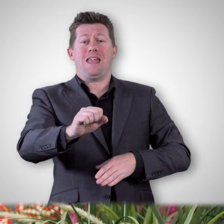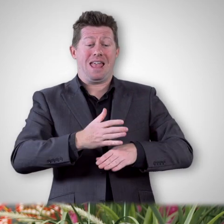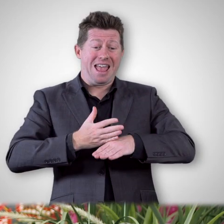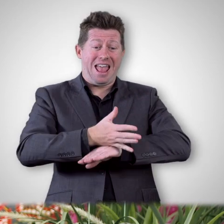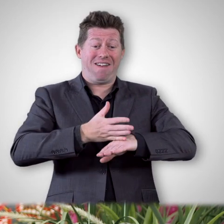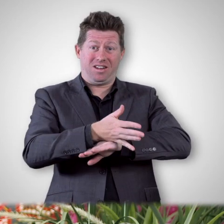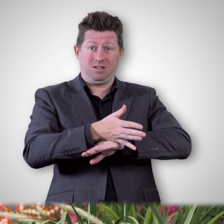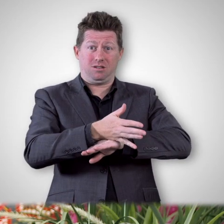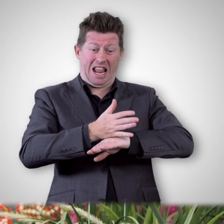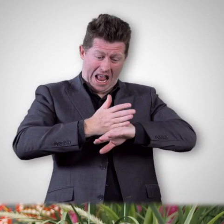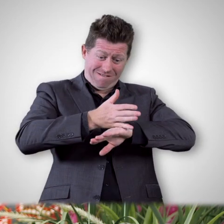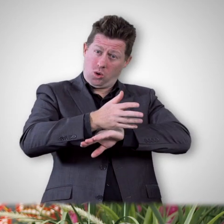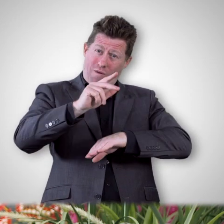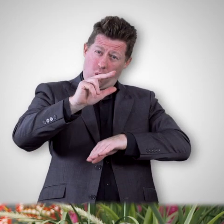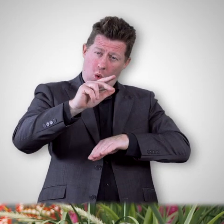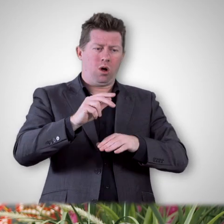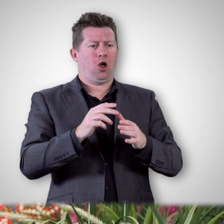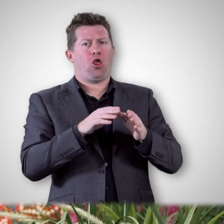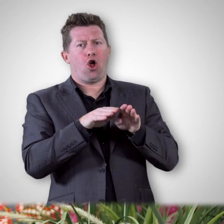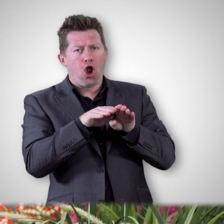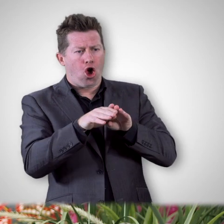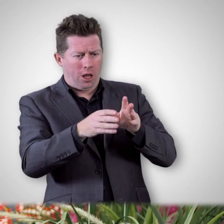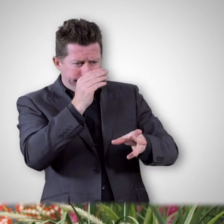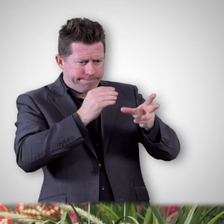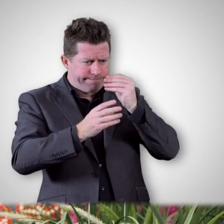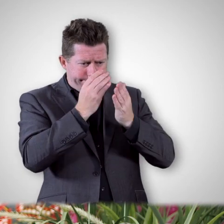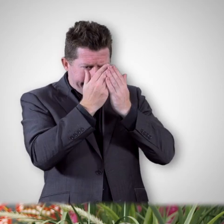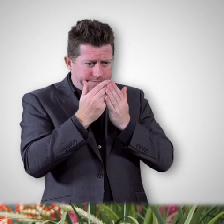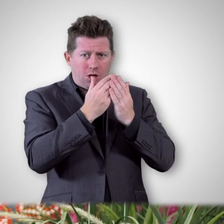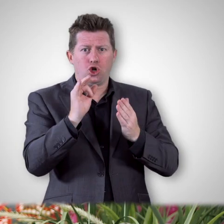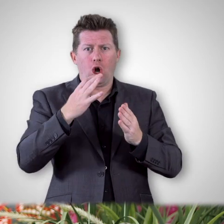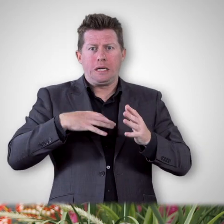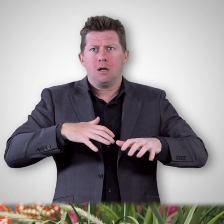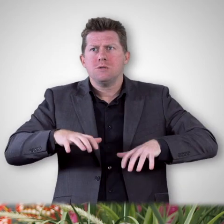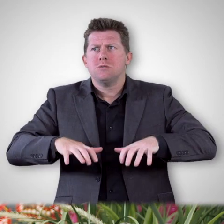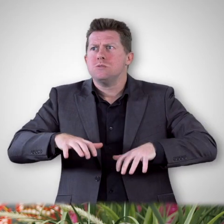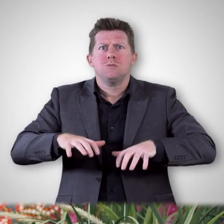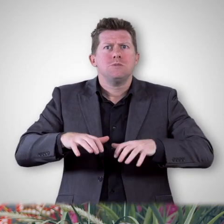make is focused on the actual learning and not on trying to access the learning, that is key.